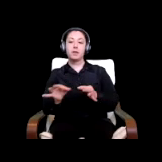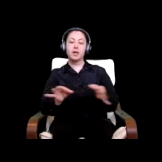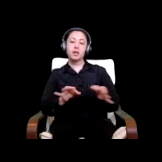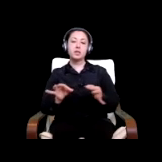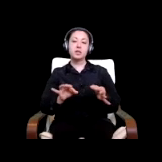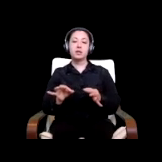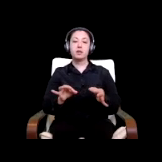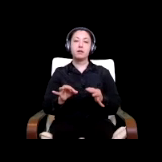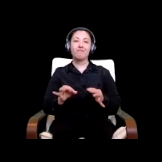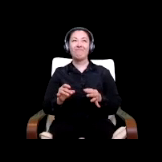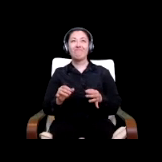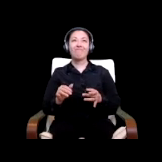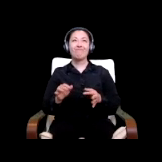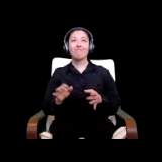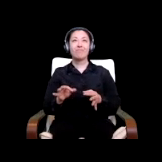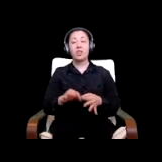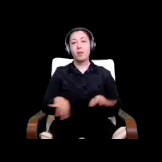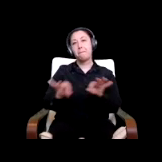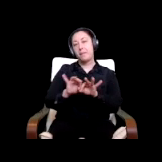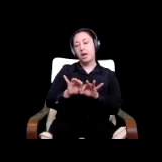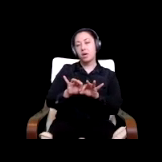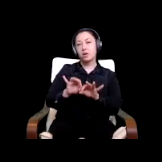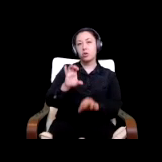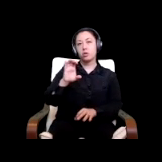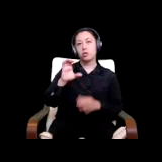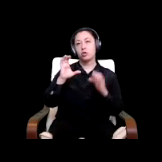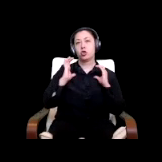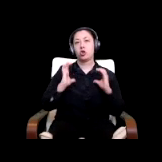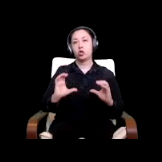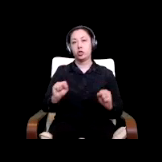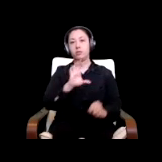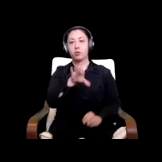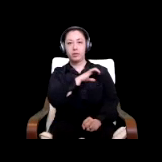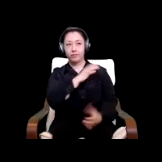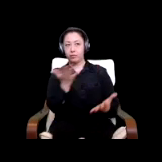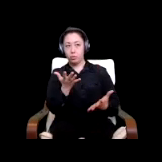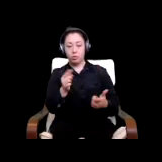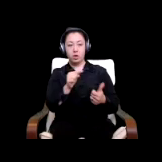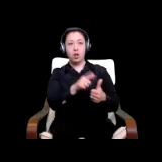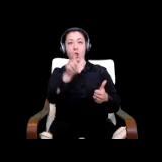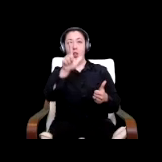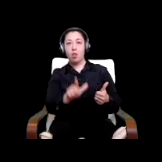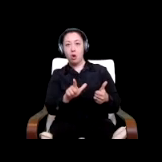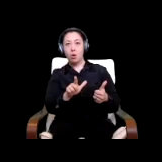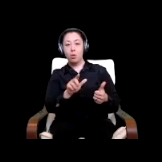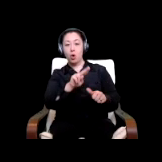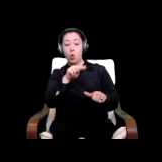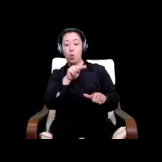behavioral characteristics. So these include low-normal cognitive functioning, being socially